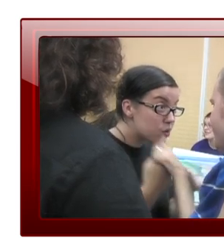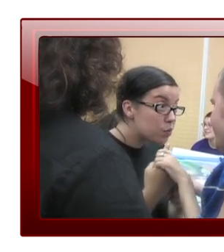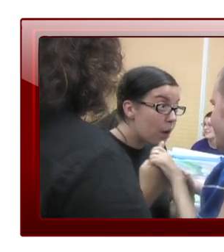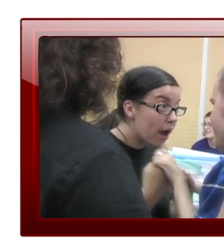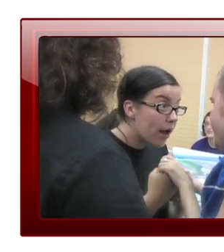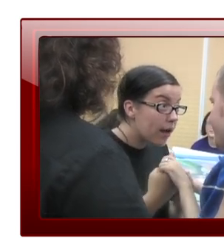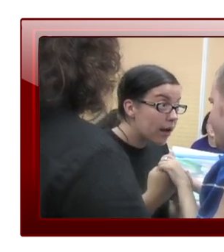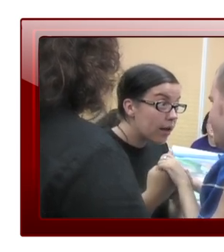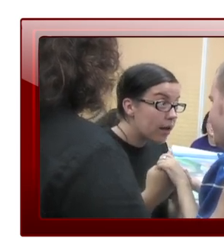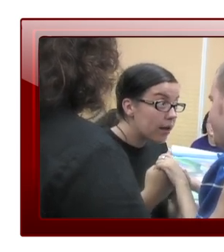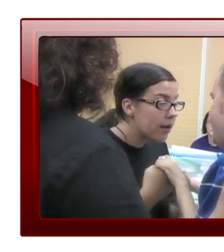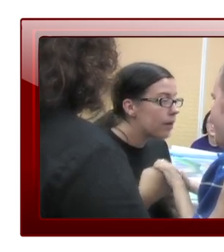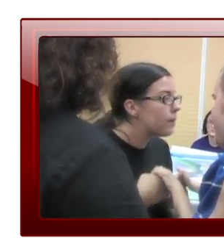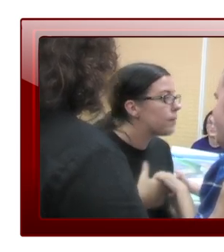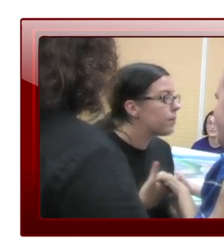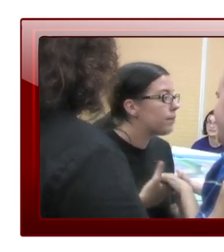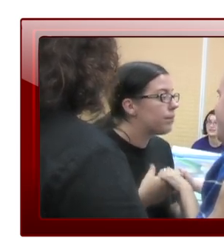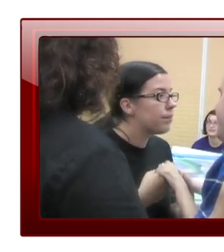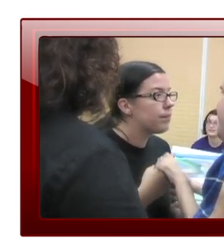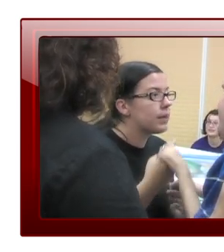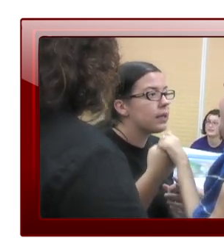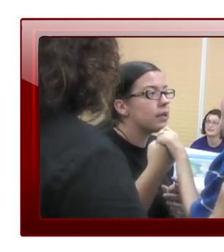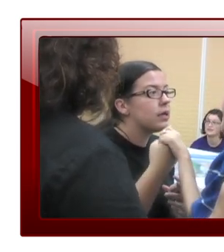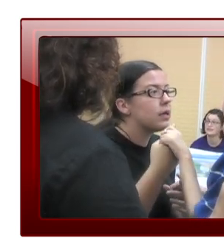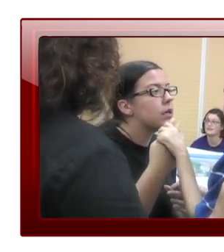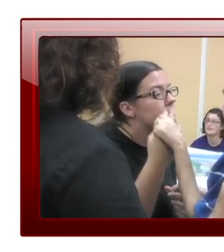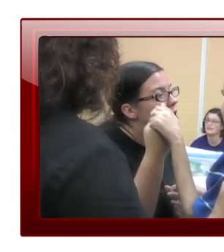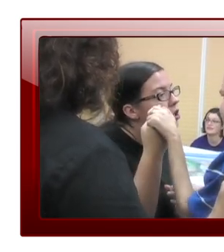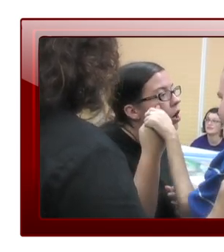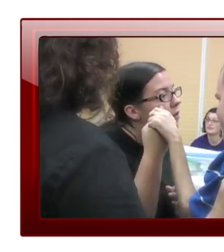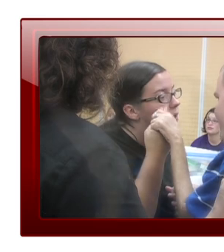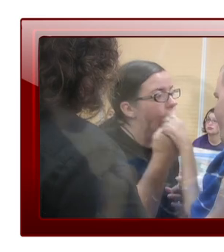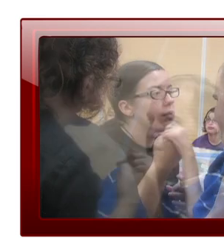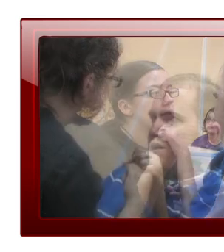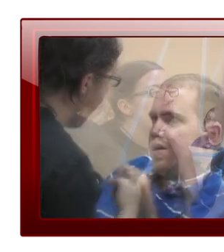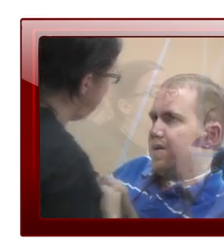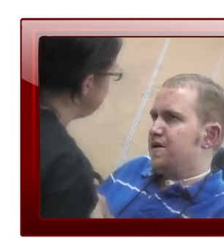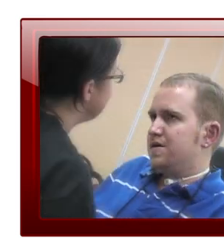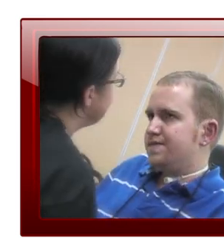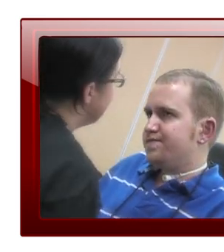by facing the light and by keeping hands and other objects